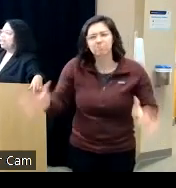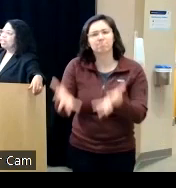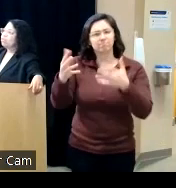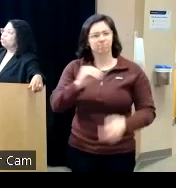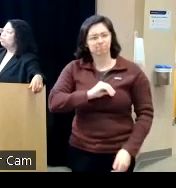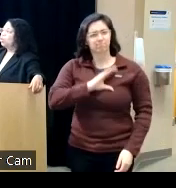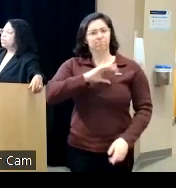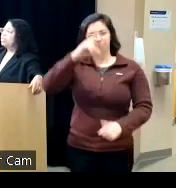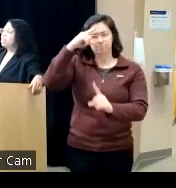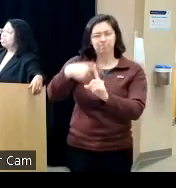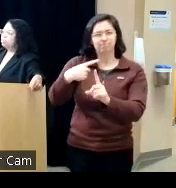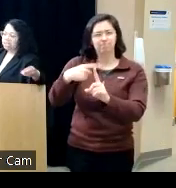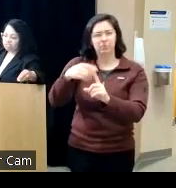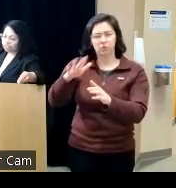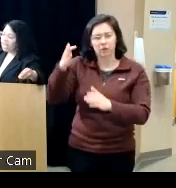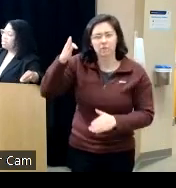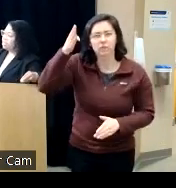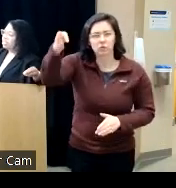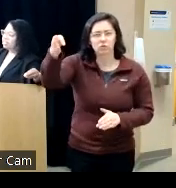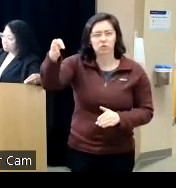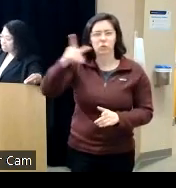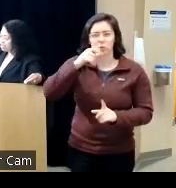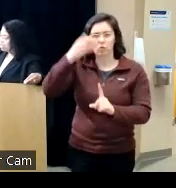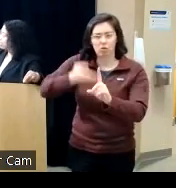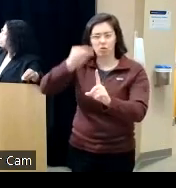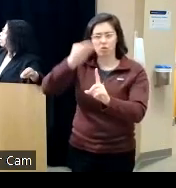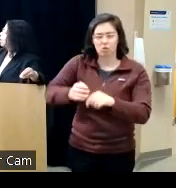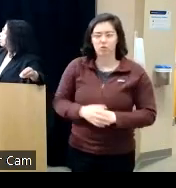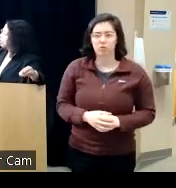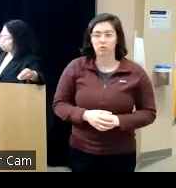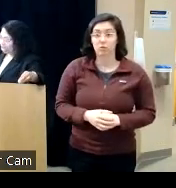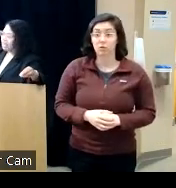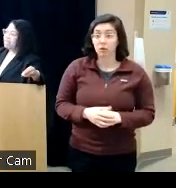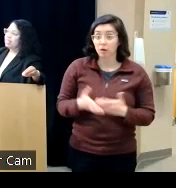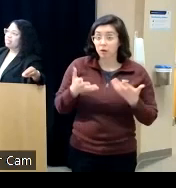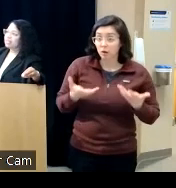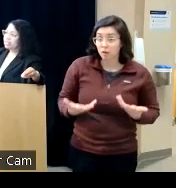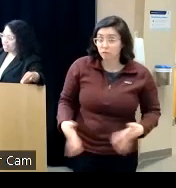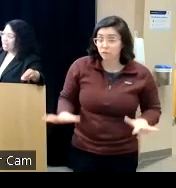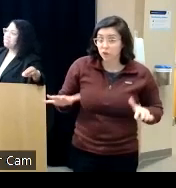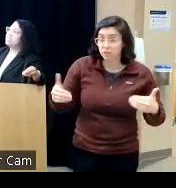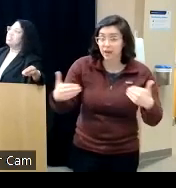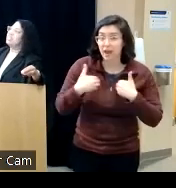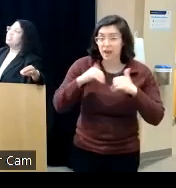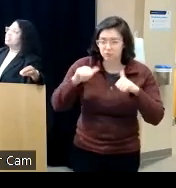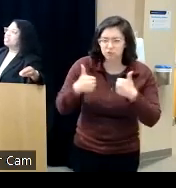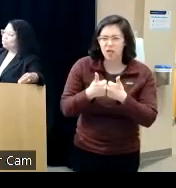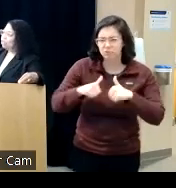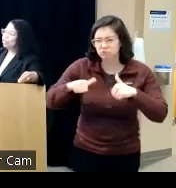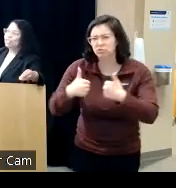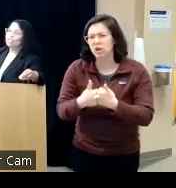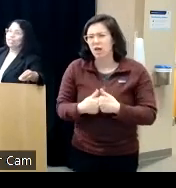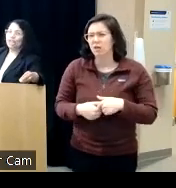and their future orientation because the fact that it exists despite the challenges the difficulties